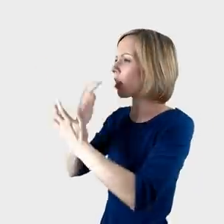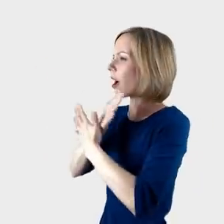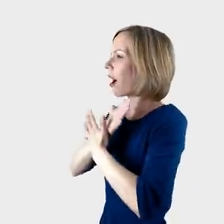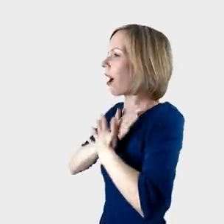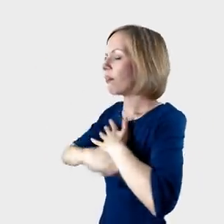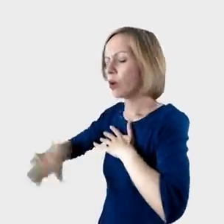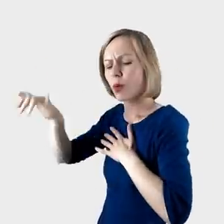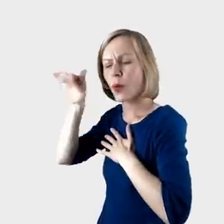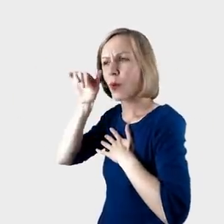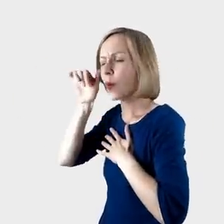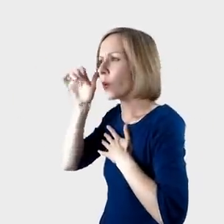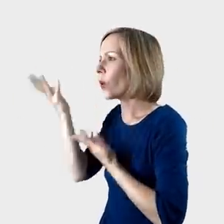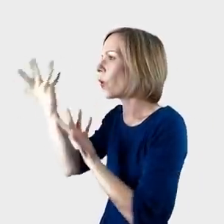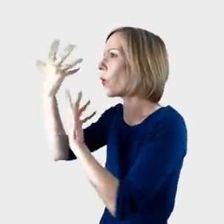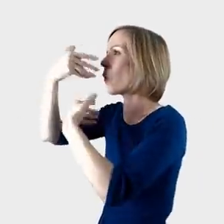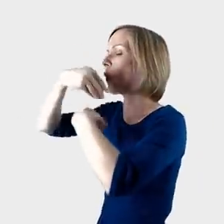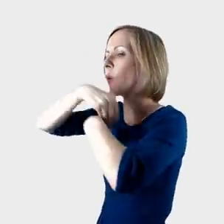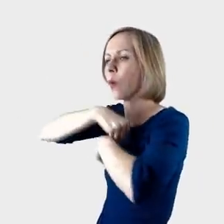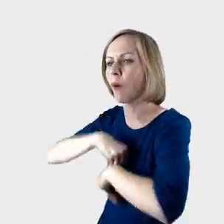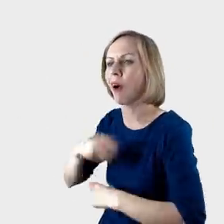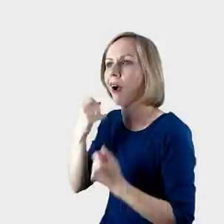The knowledge of your love